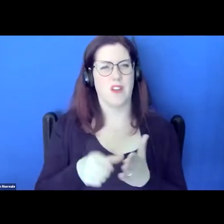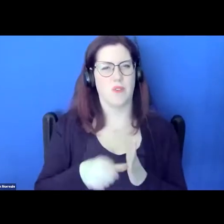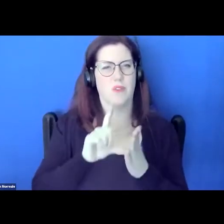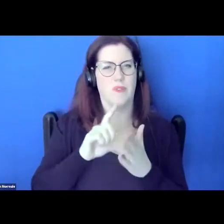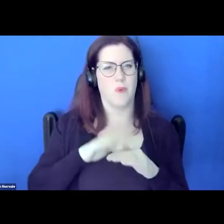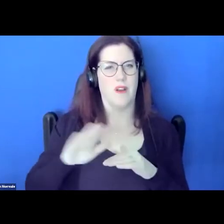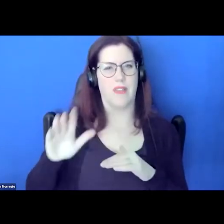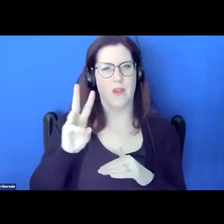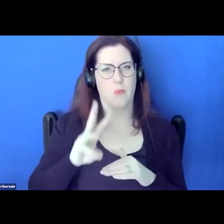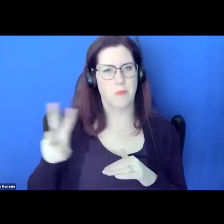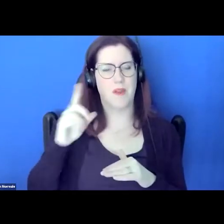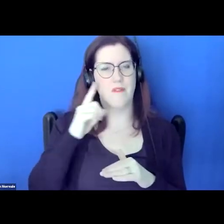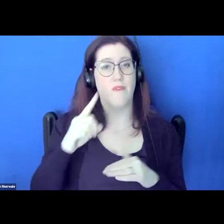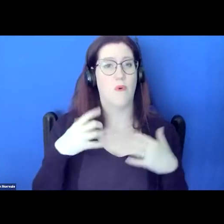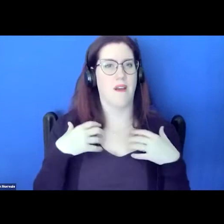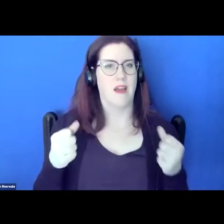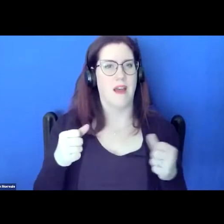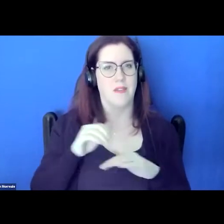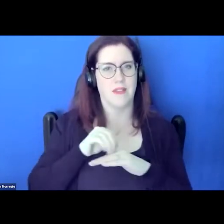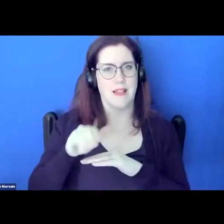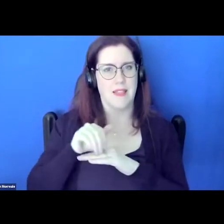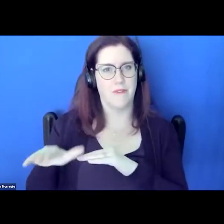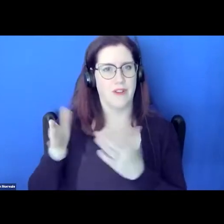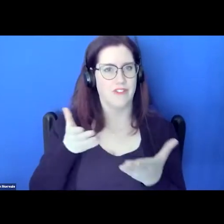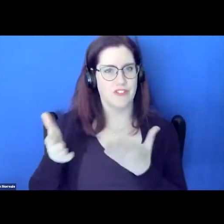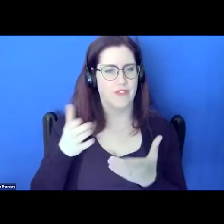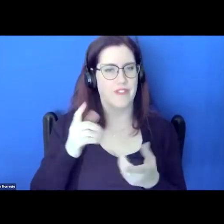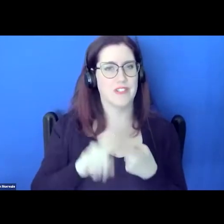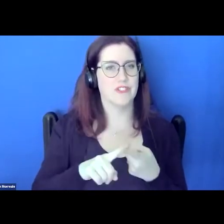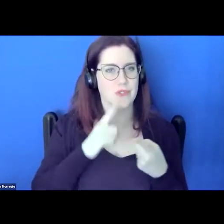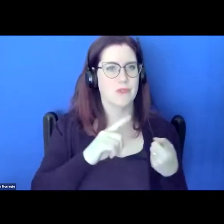of health delivery services out to urban Indian communities.